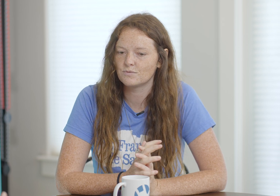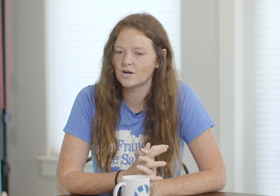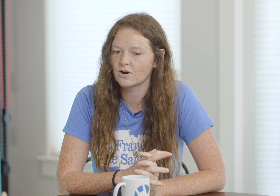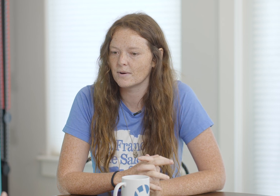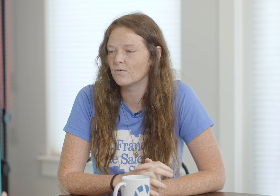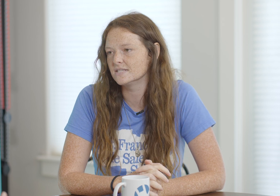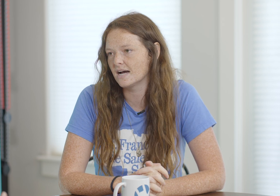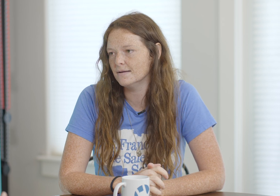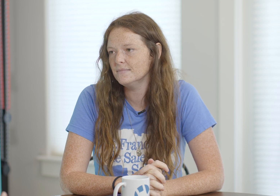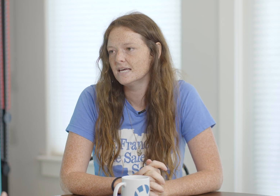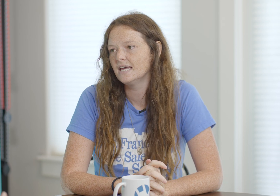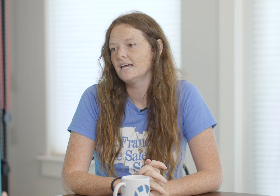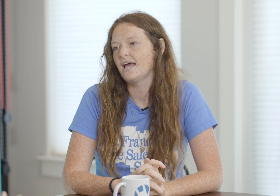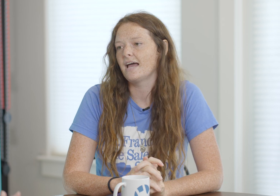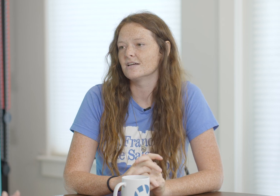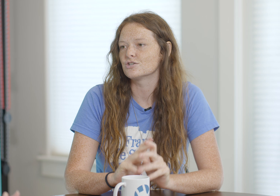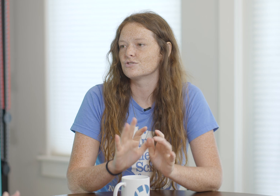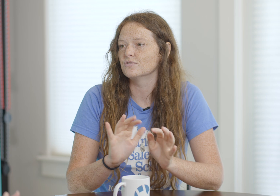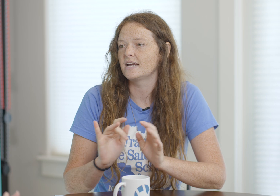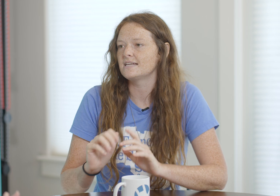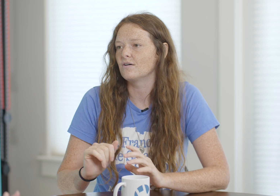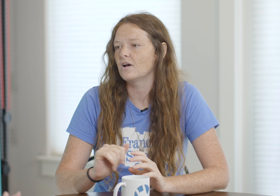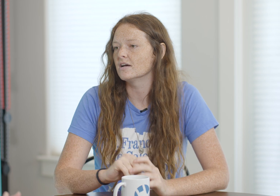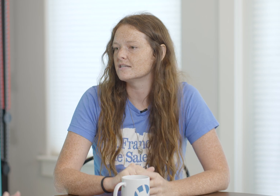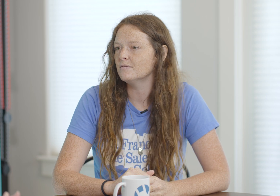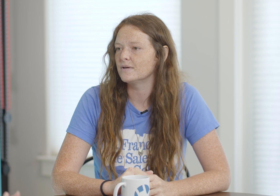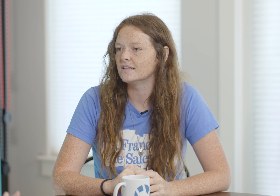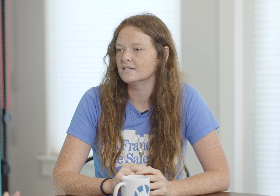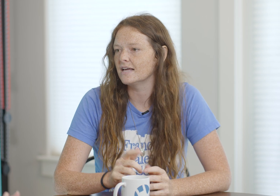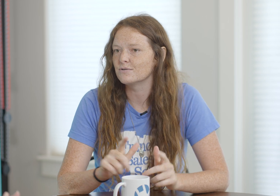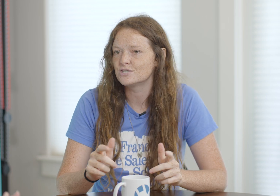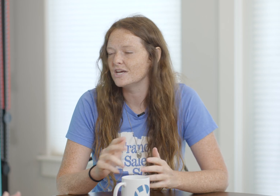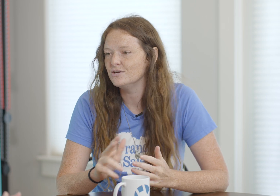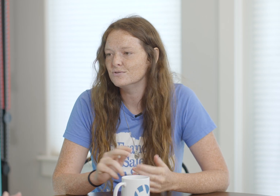We heard about one time and just through like town gossip and the language they use